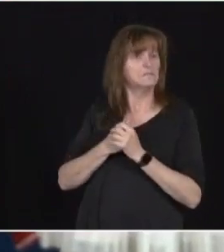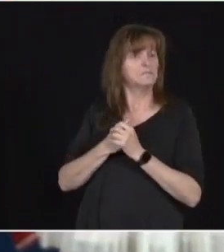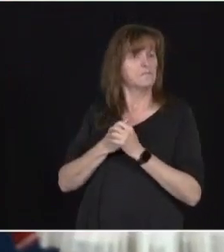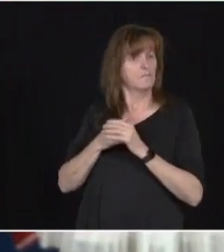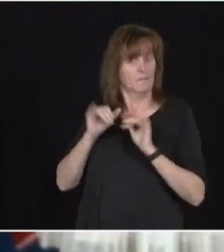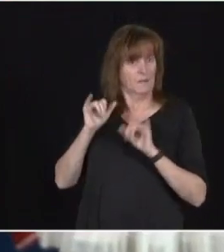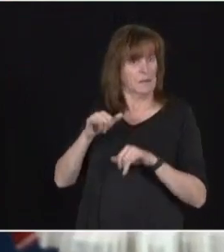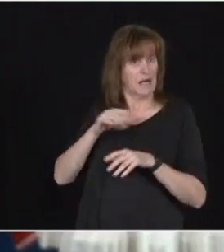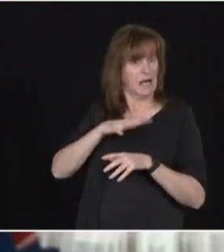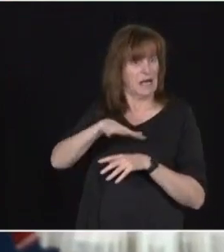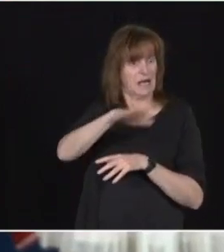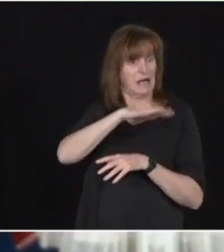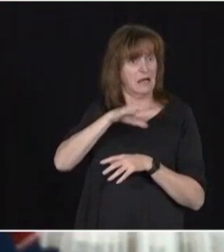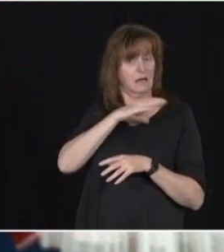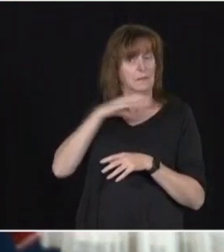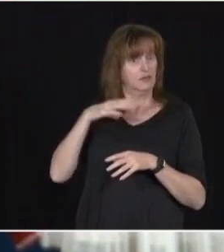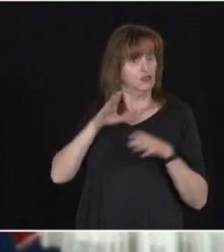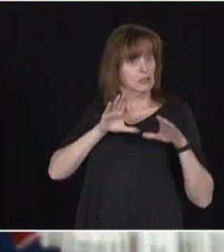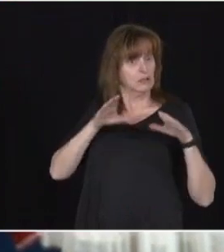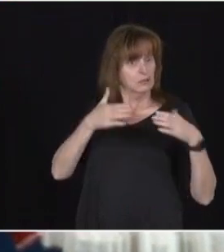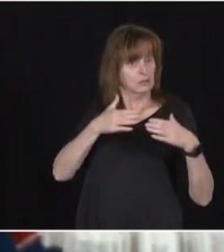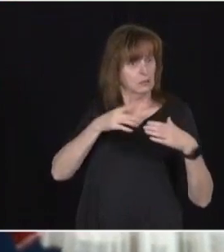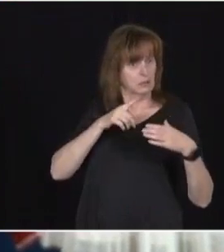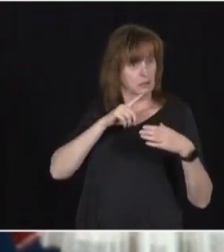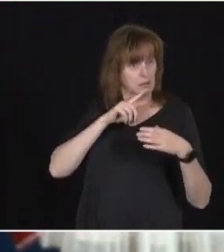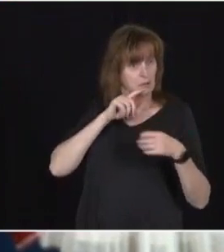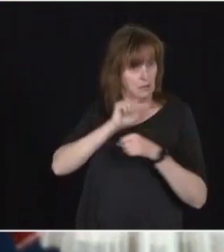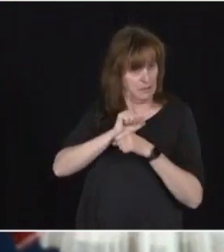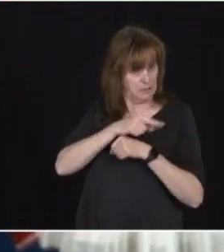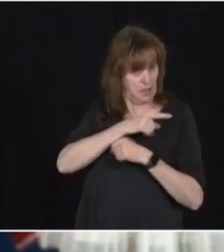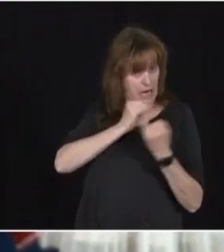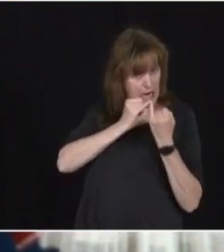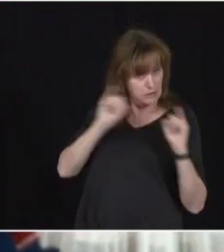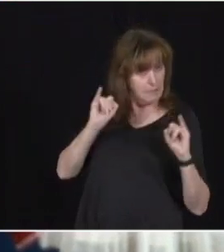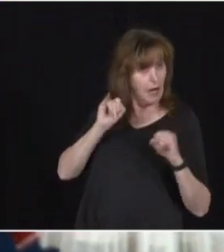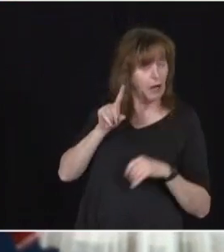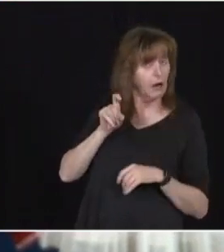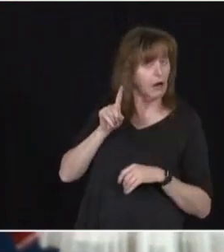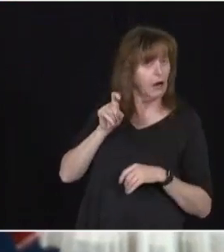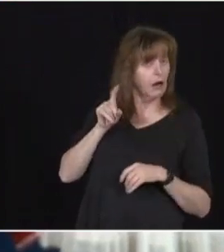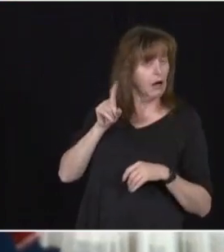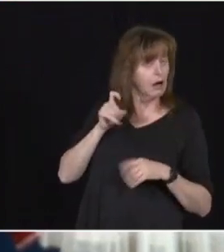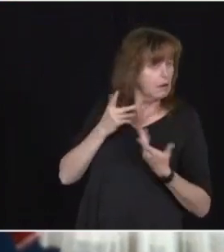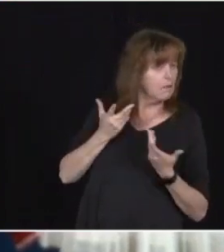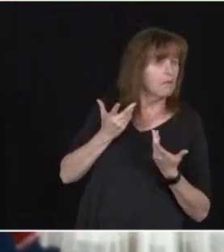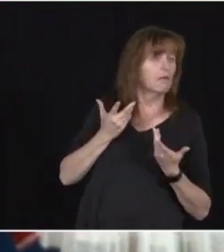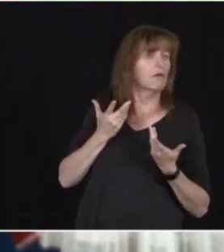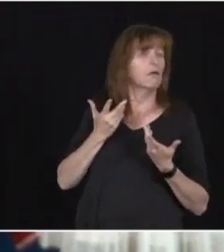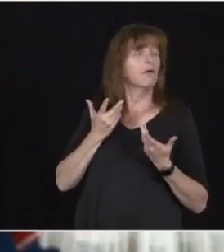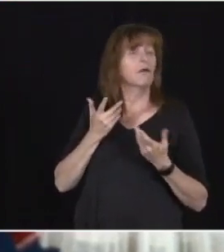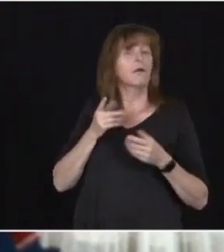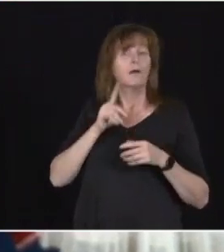that this commission is really going to be truly independent? Given the most important and demanded independent